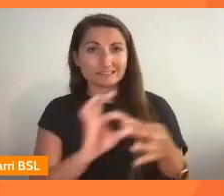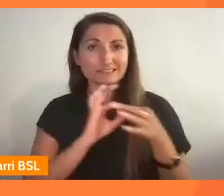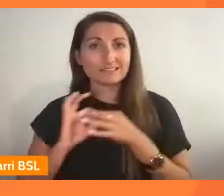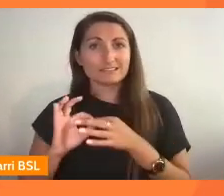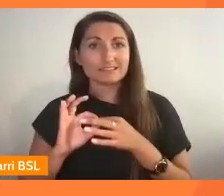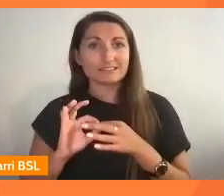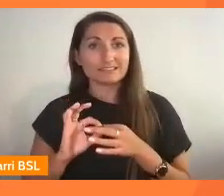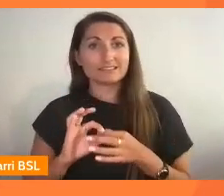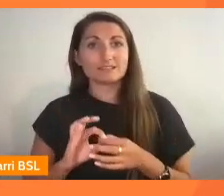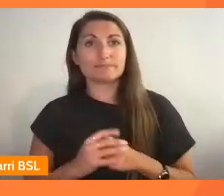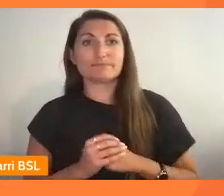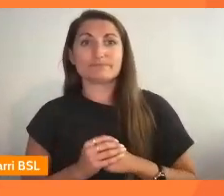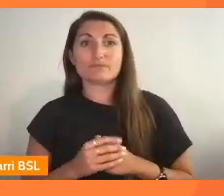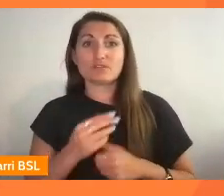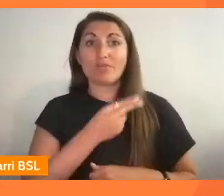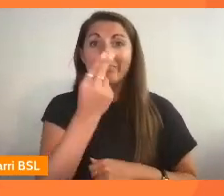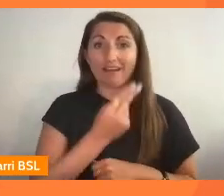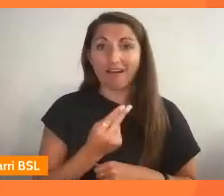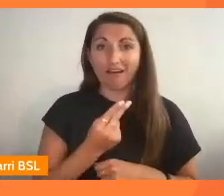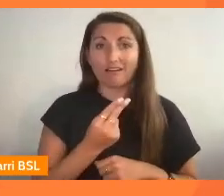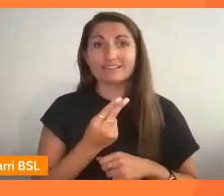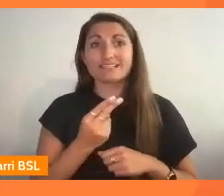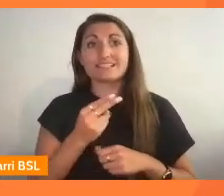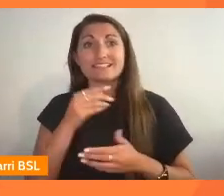as artists is the art and the science of self-determined learning.